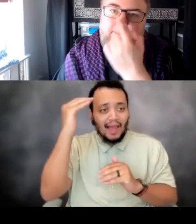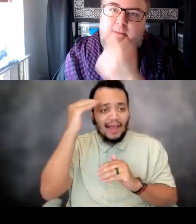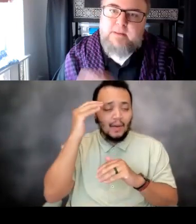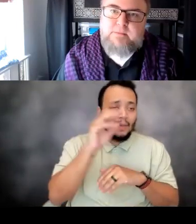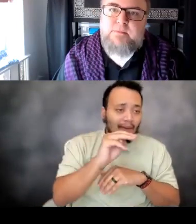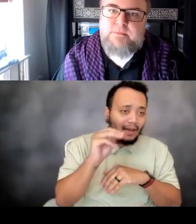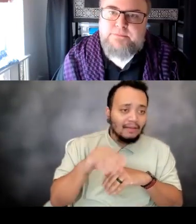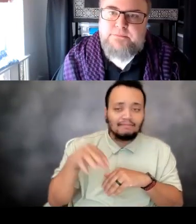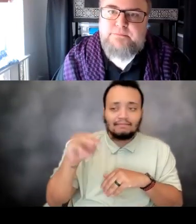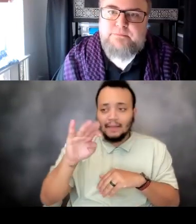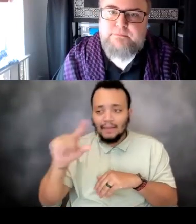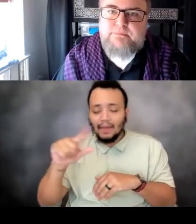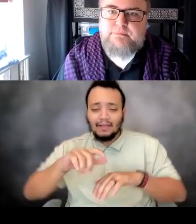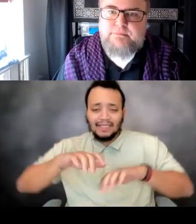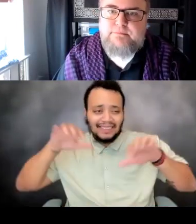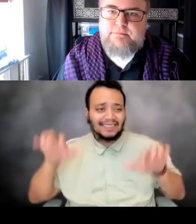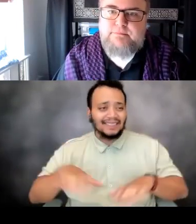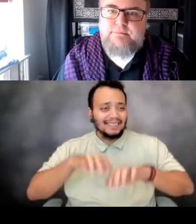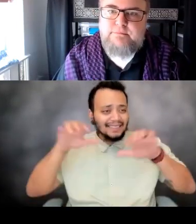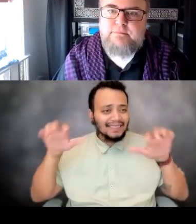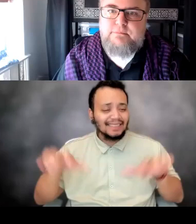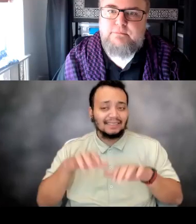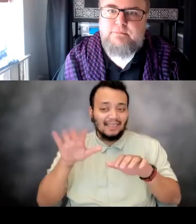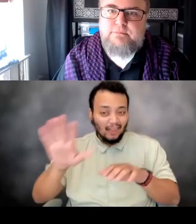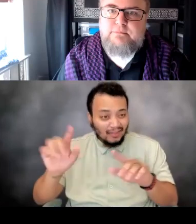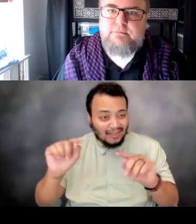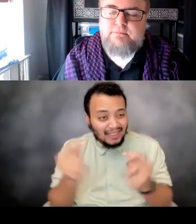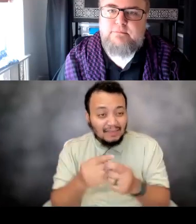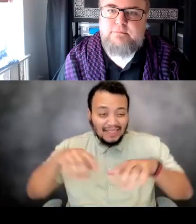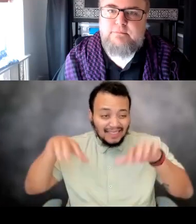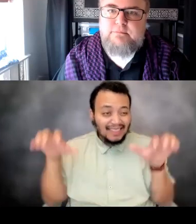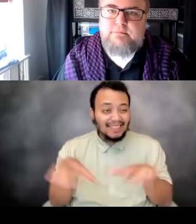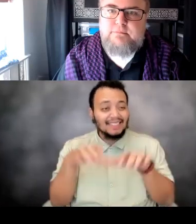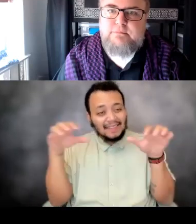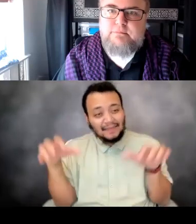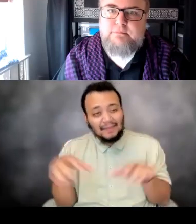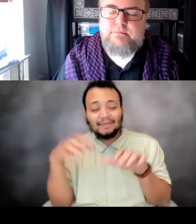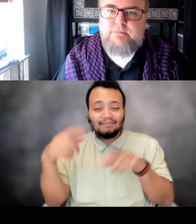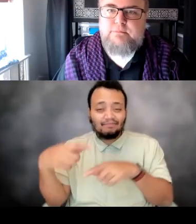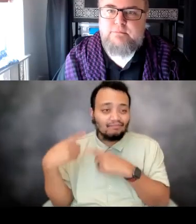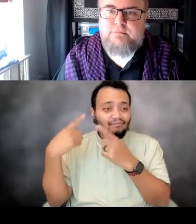working diligently over the last several months doing these listening sessions